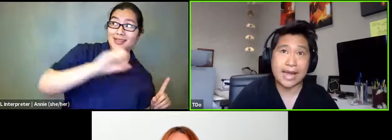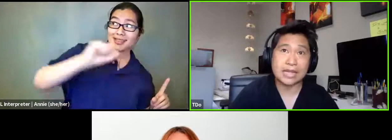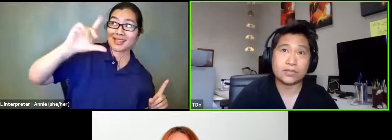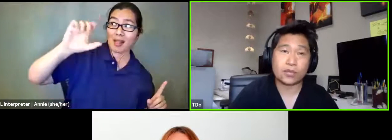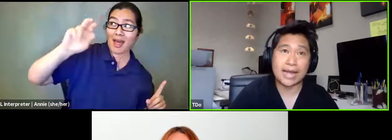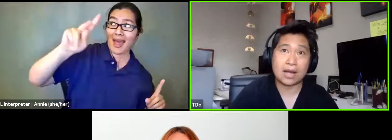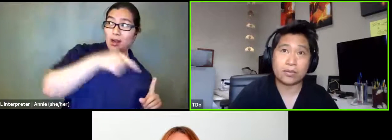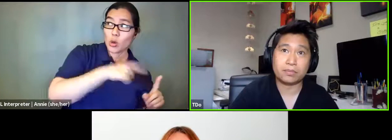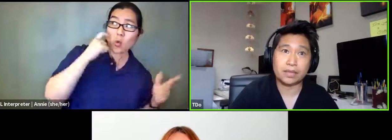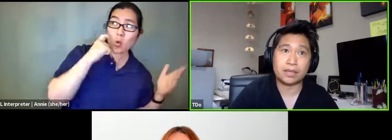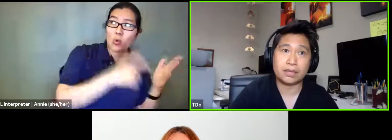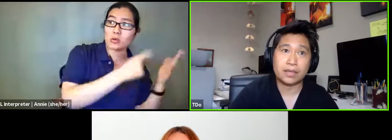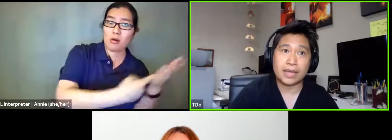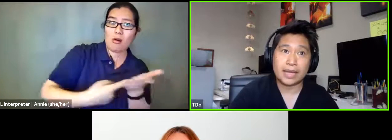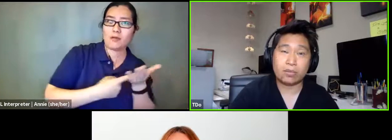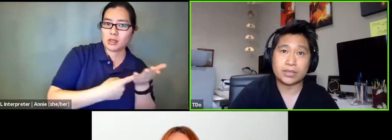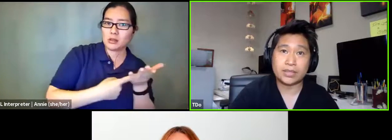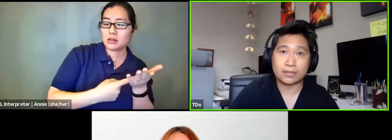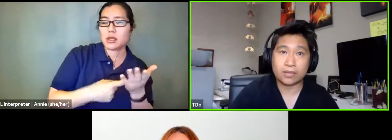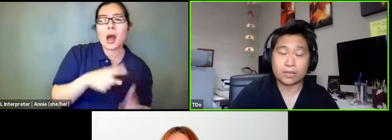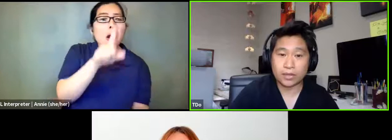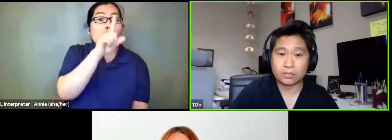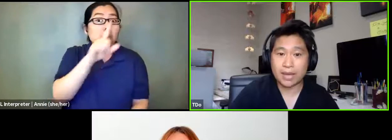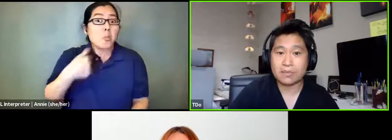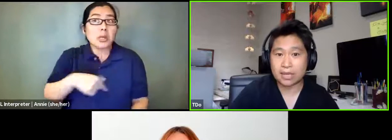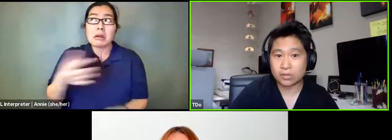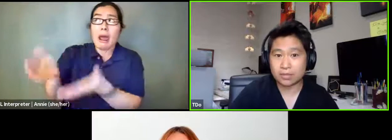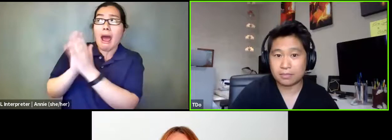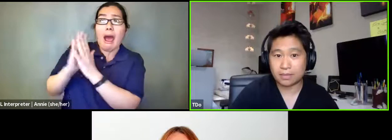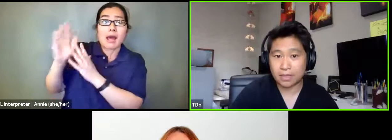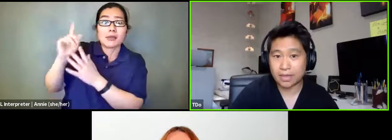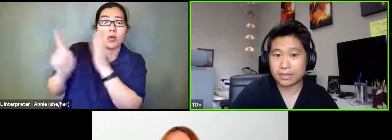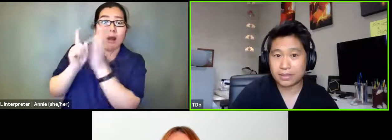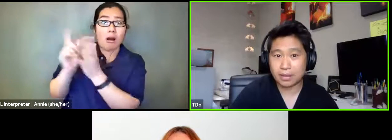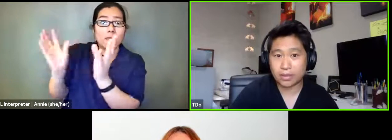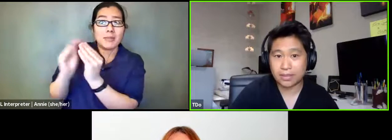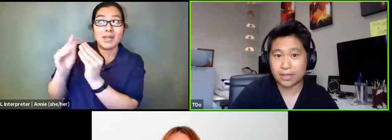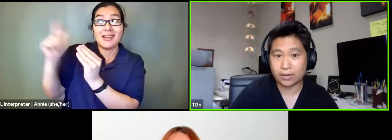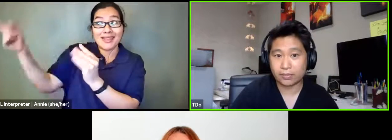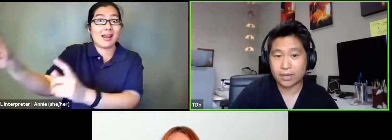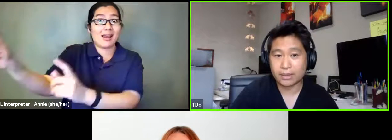we asked for the hour meeting. It was given to us by management because they wanted to hear from us.